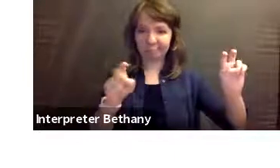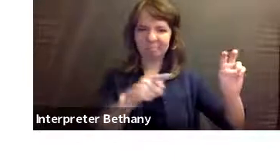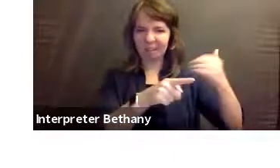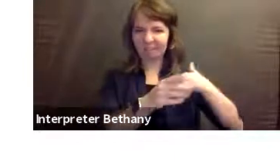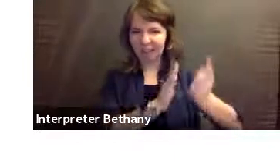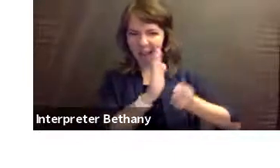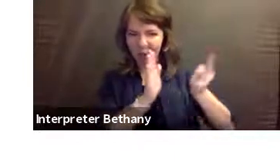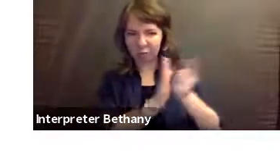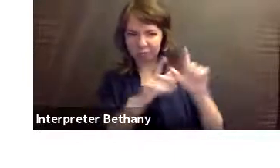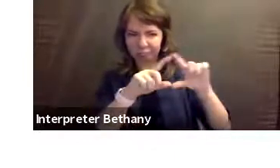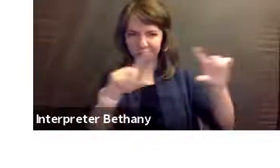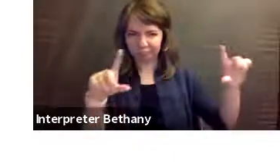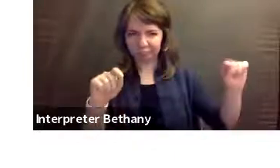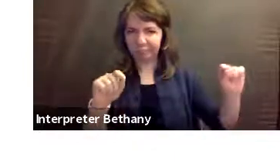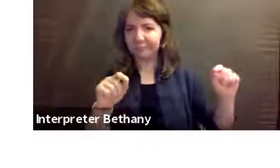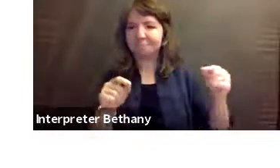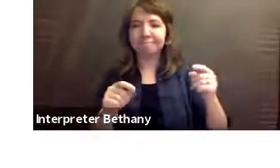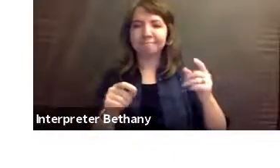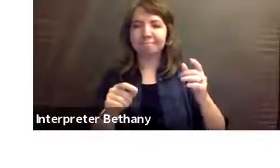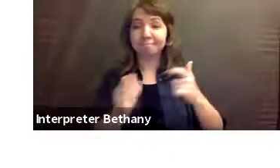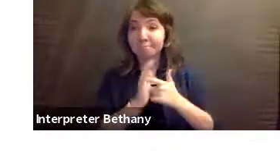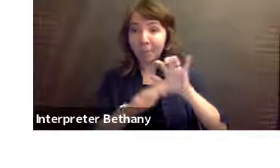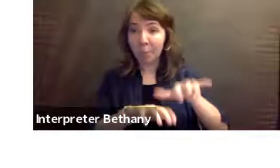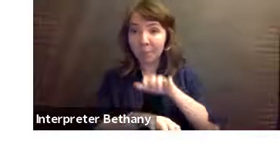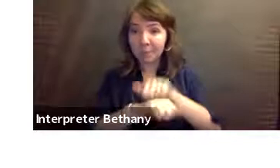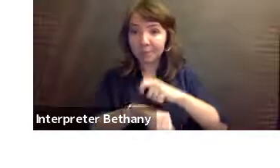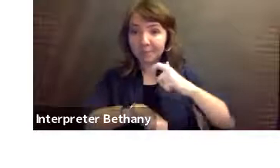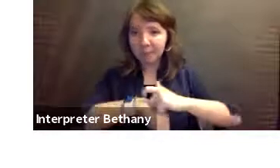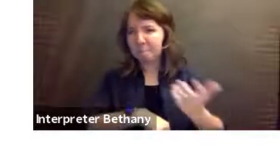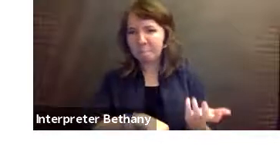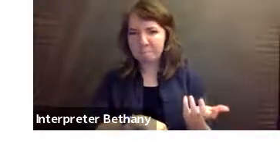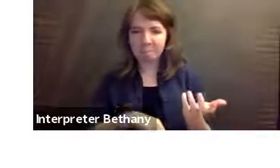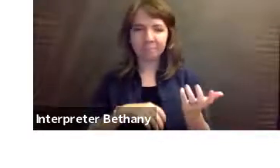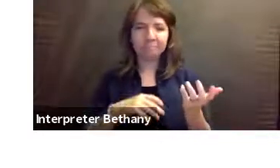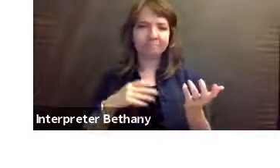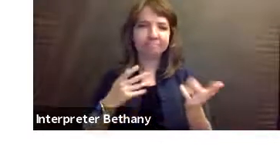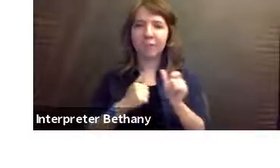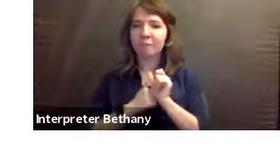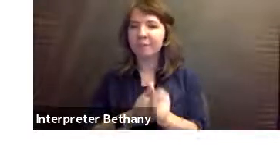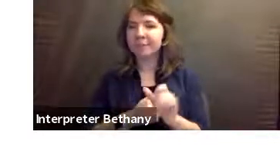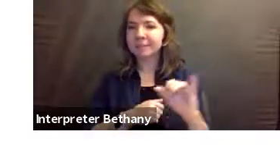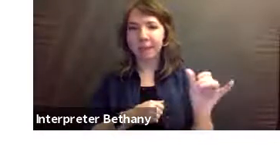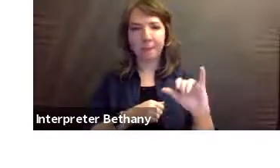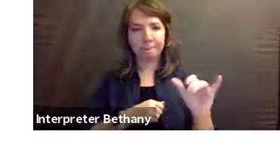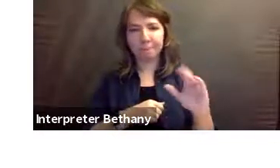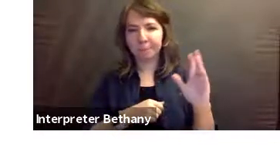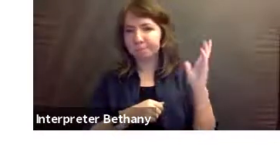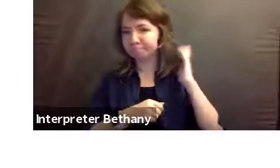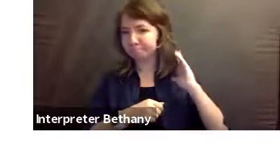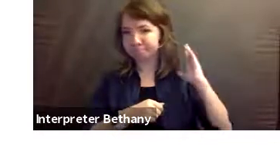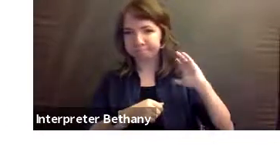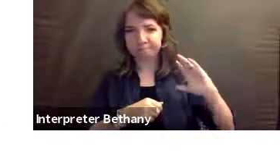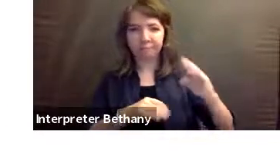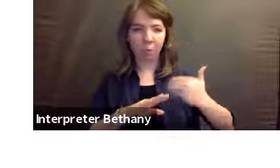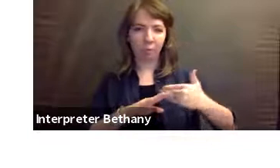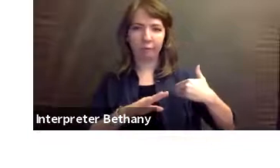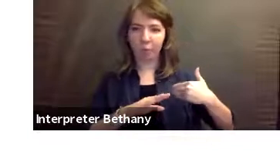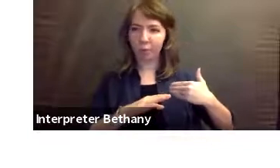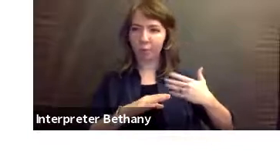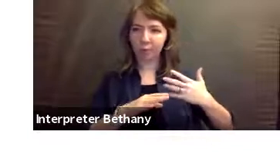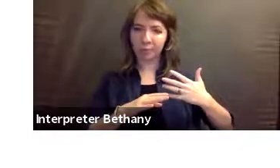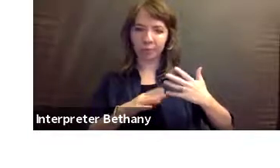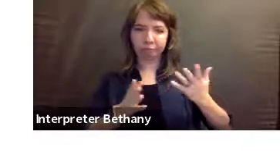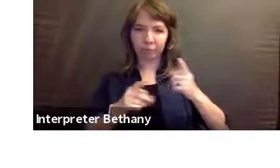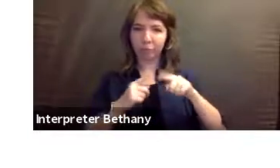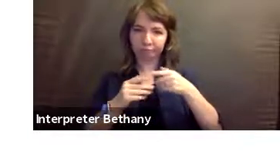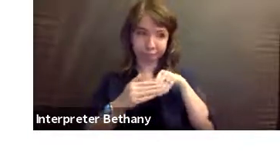Linda Kobashigawa: Again, no appointment needed. It's, it's just following the, the same format that we we used when students would come into the library and stop at the reference desk to talk to a librarian.